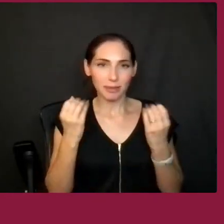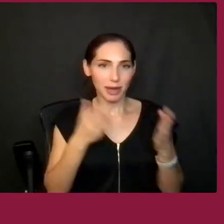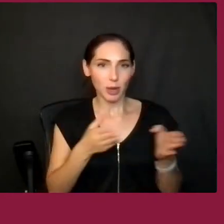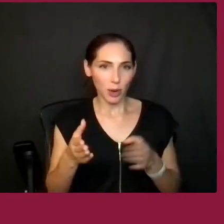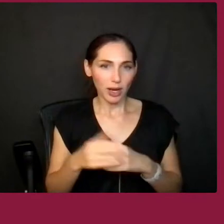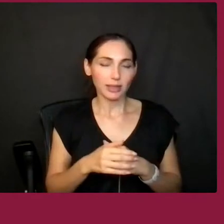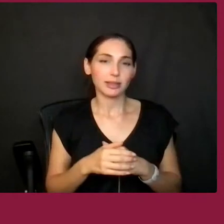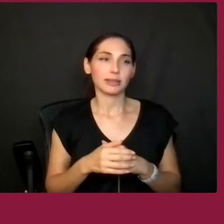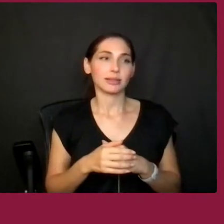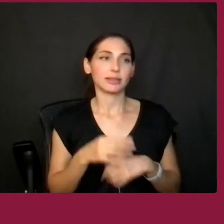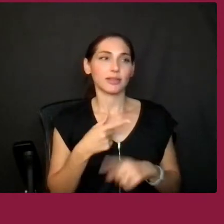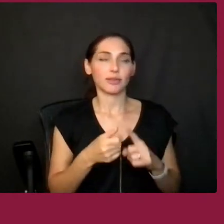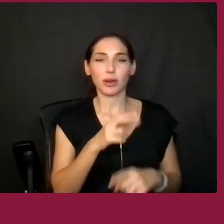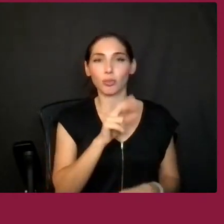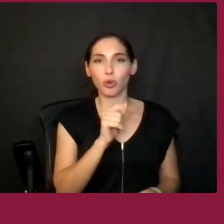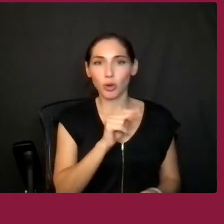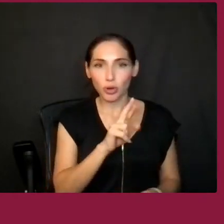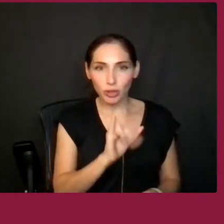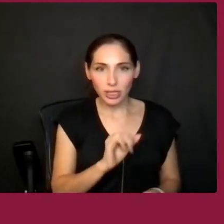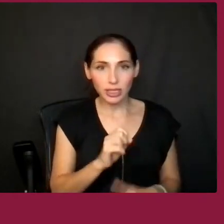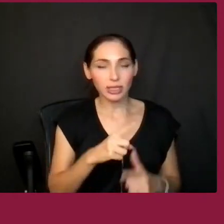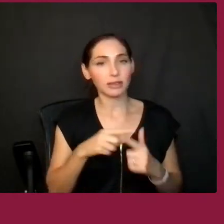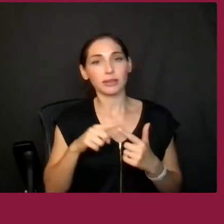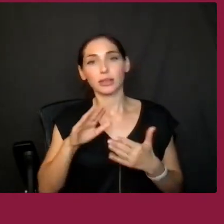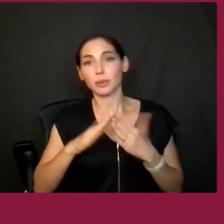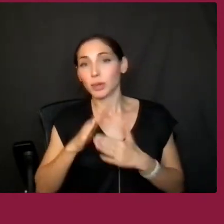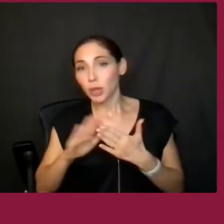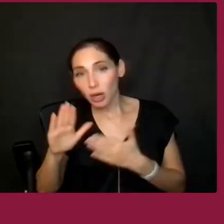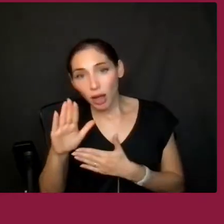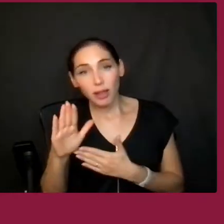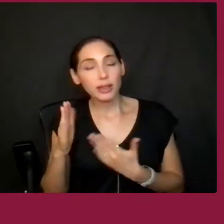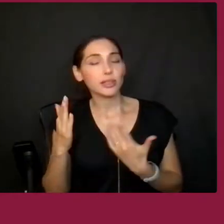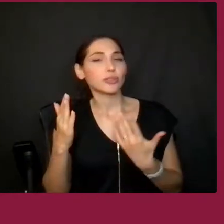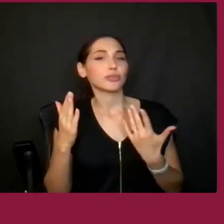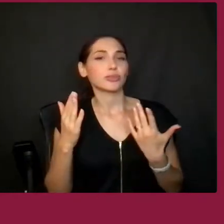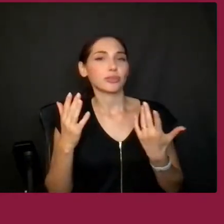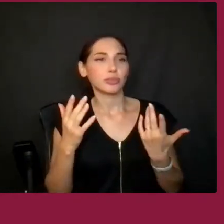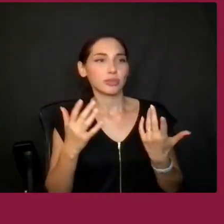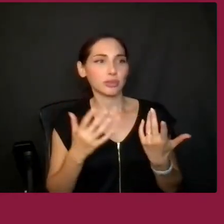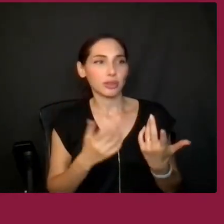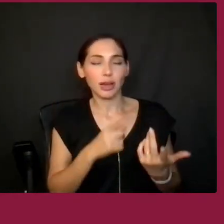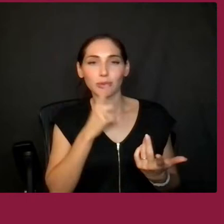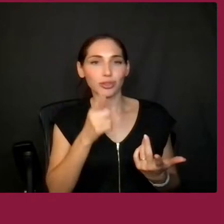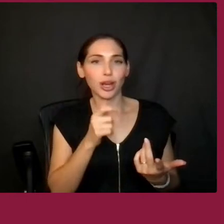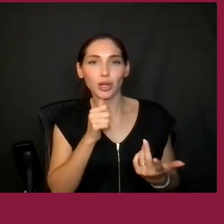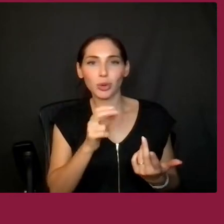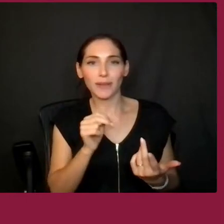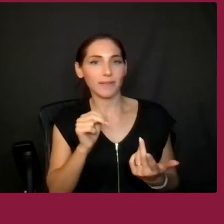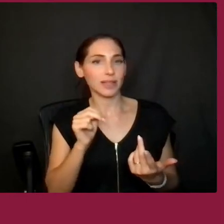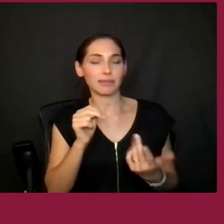Rotary, the community college, and I'm sure I don't even begin to know all the ways he served.